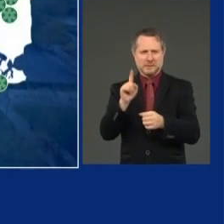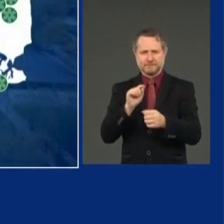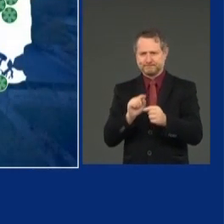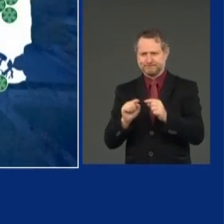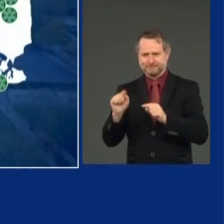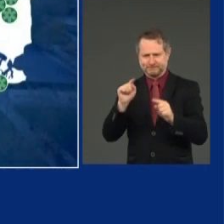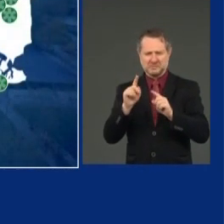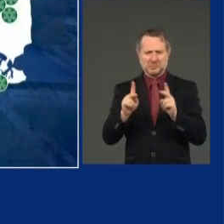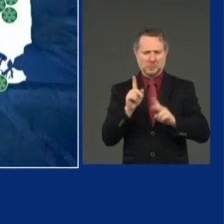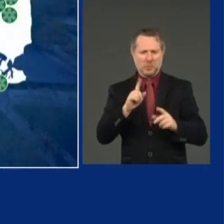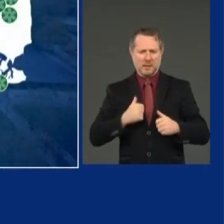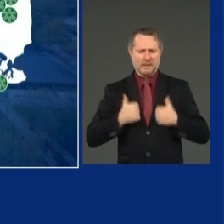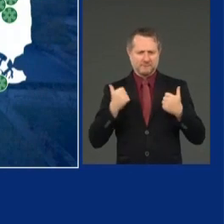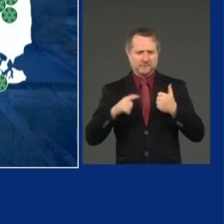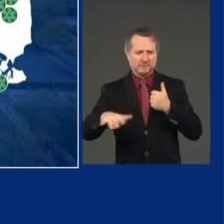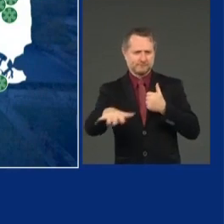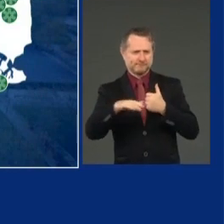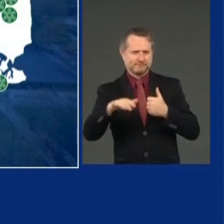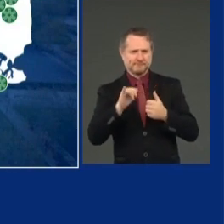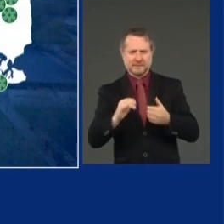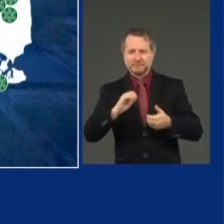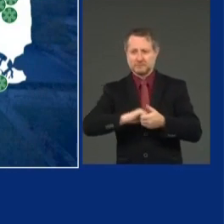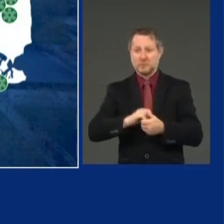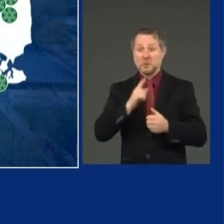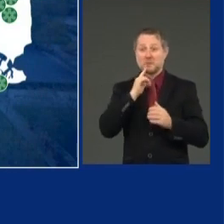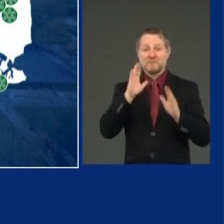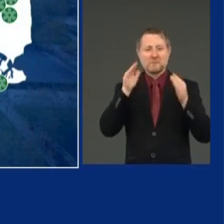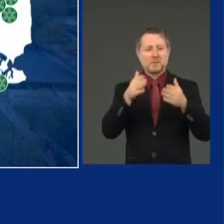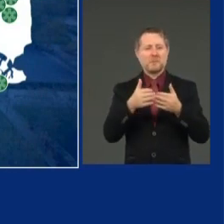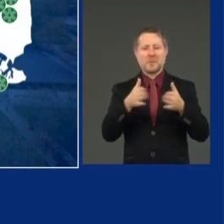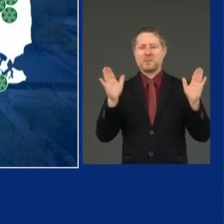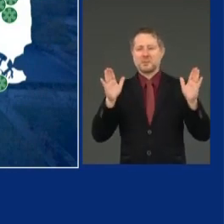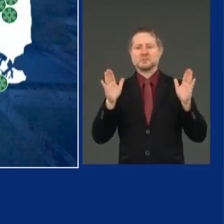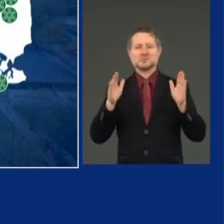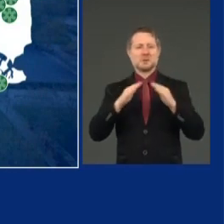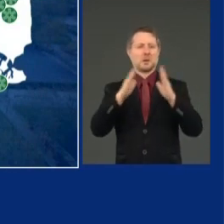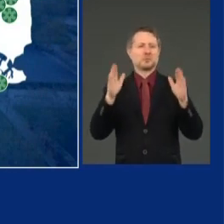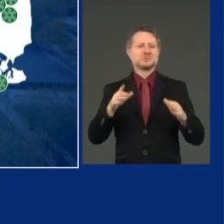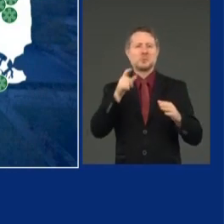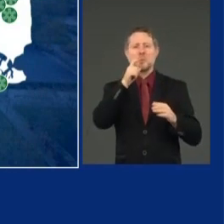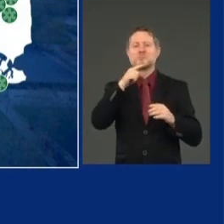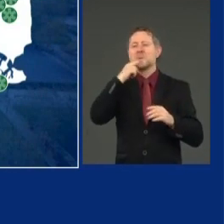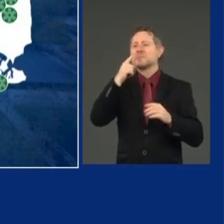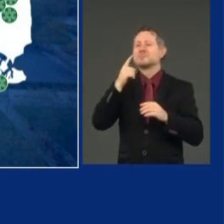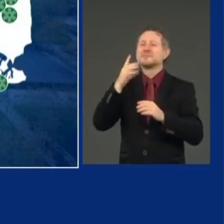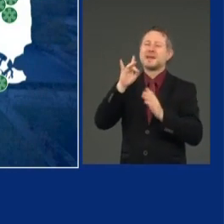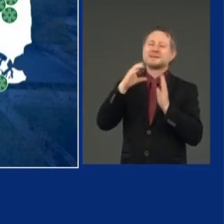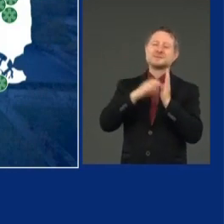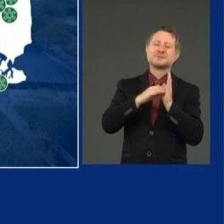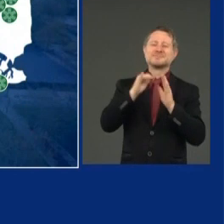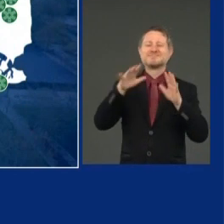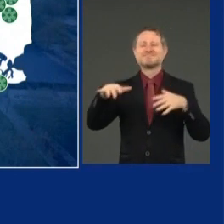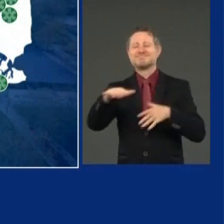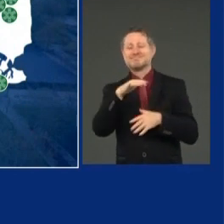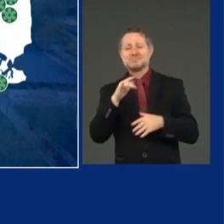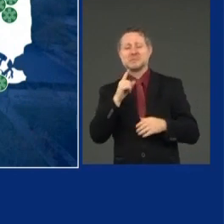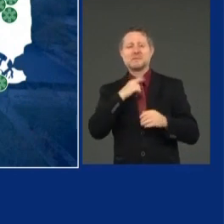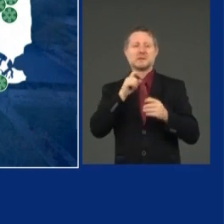ADDITIONAL TESTING SITES IN THESE ZIP CODES THAT FIT THIS PROFILE. WE'RE GOING TO FOCUS ON PUBLIC